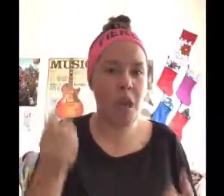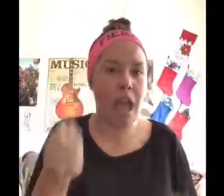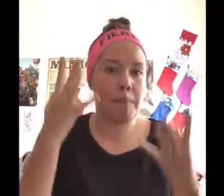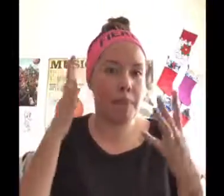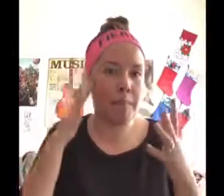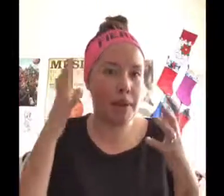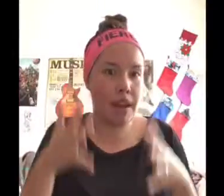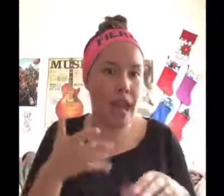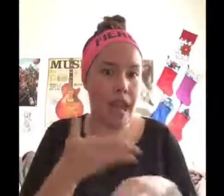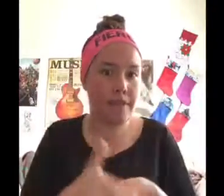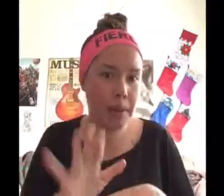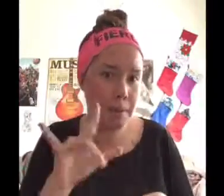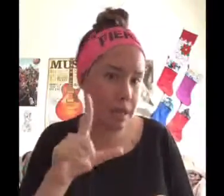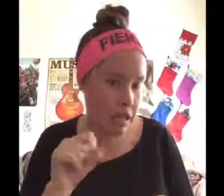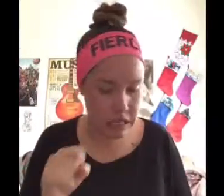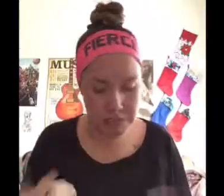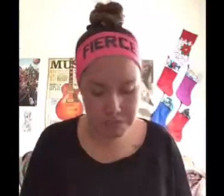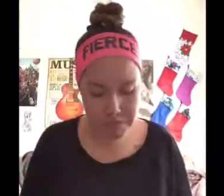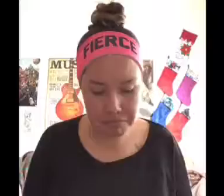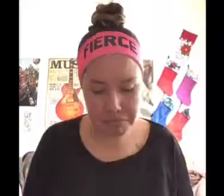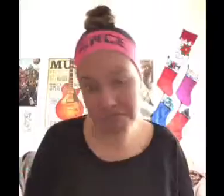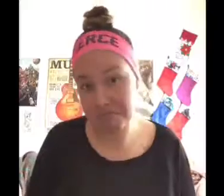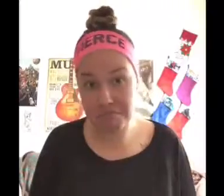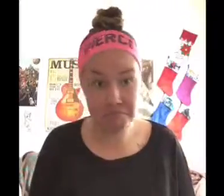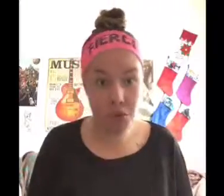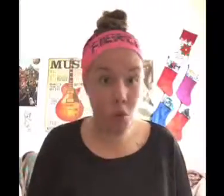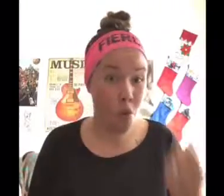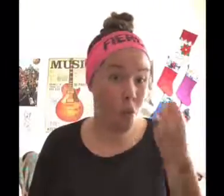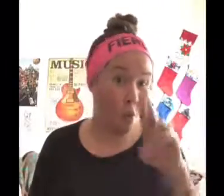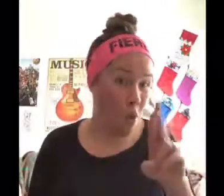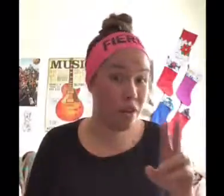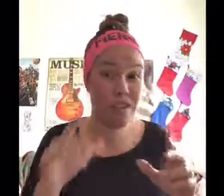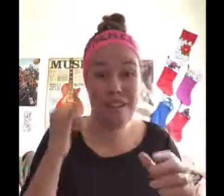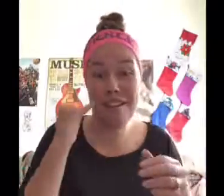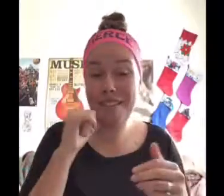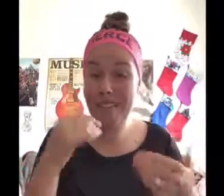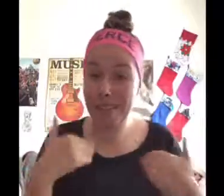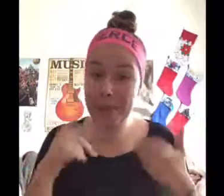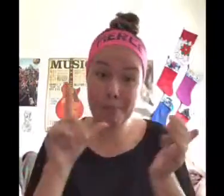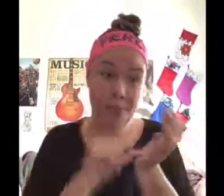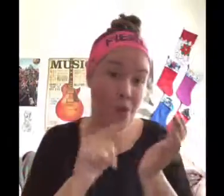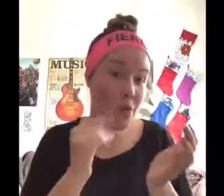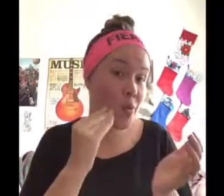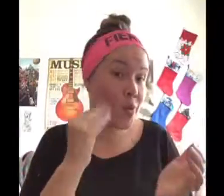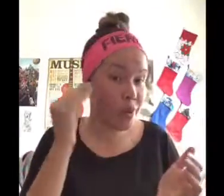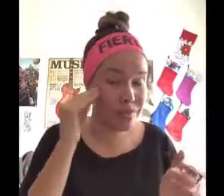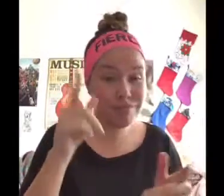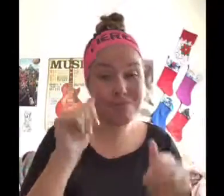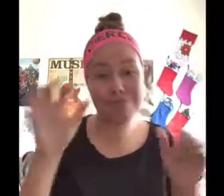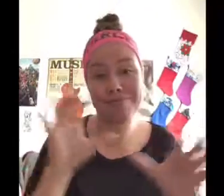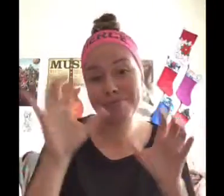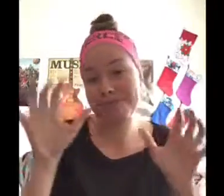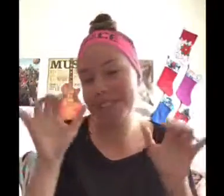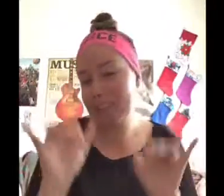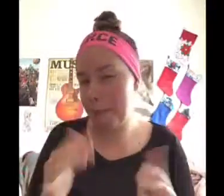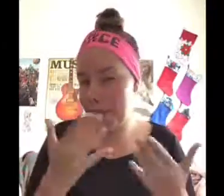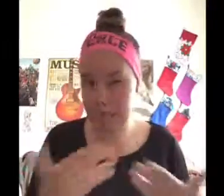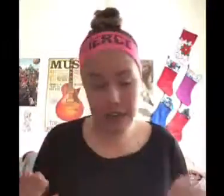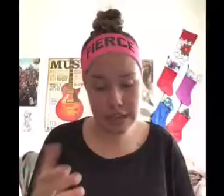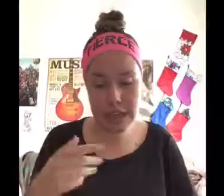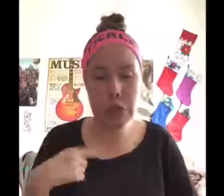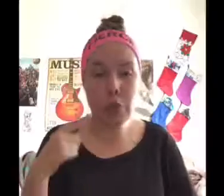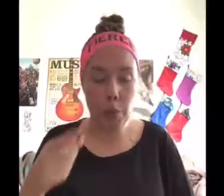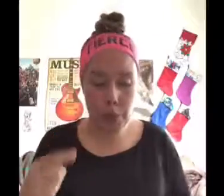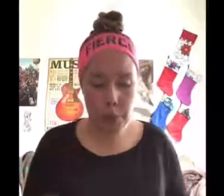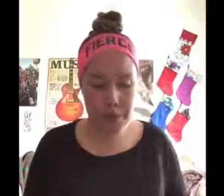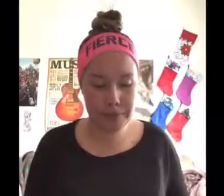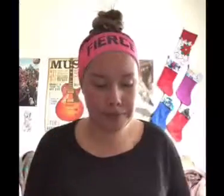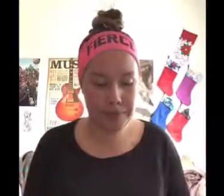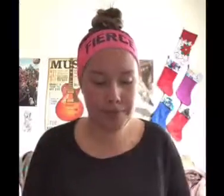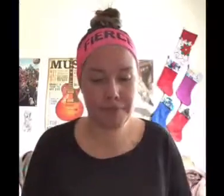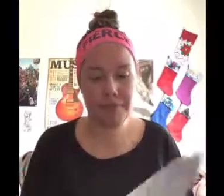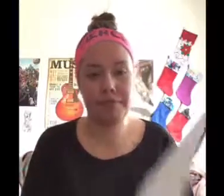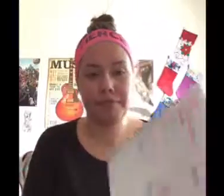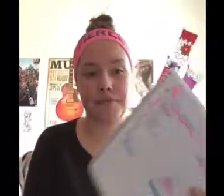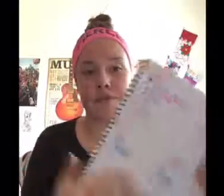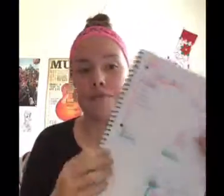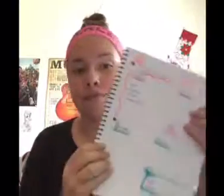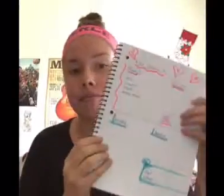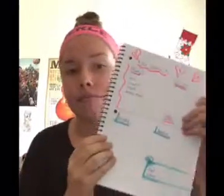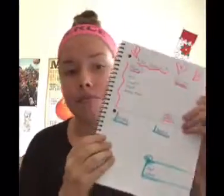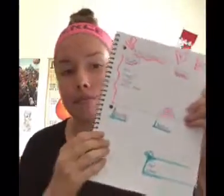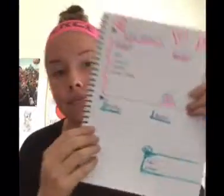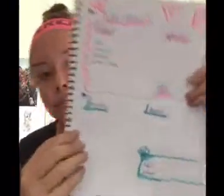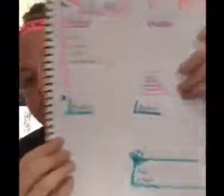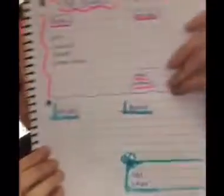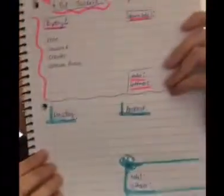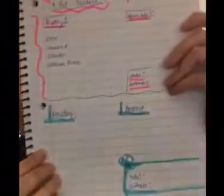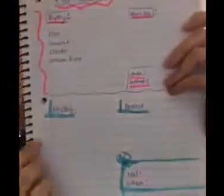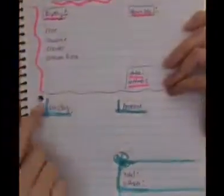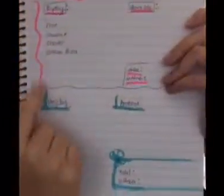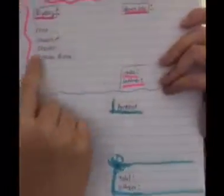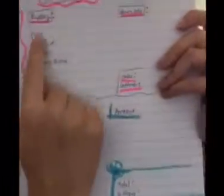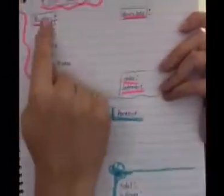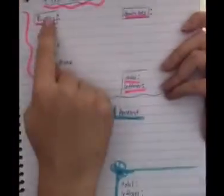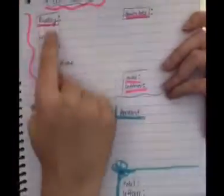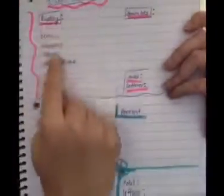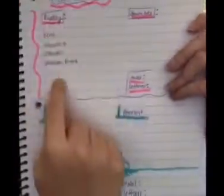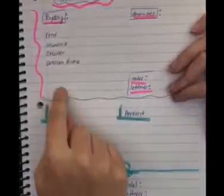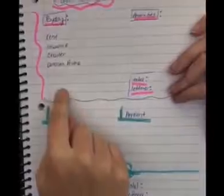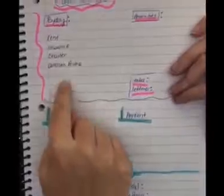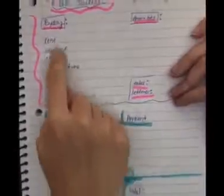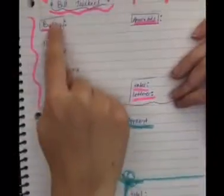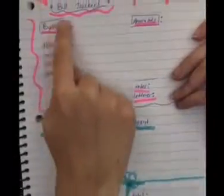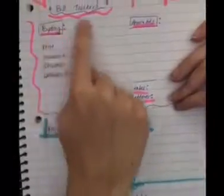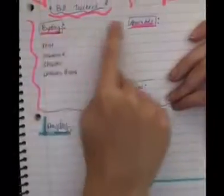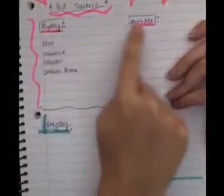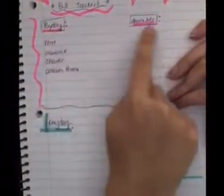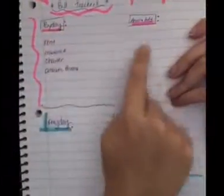Or if you don't have printer at home, then same method to drawing to creative on your own.